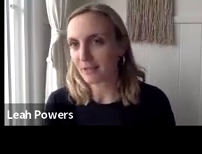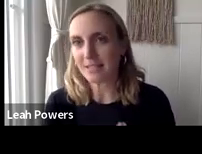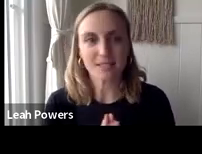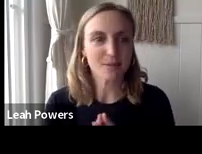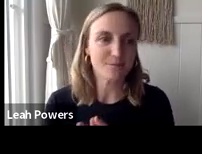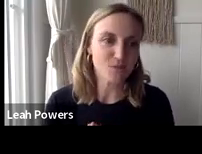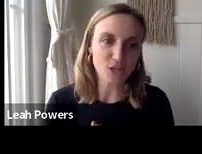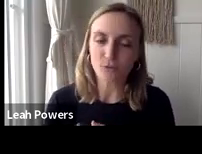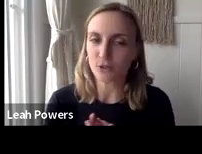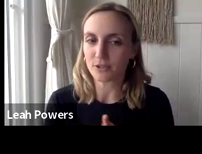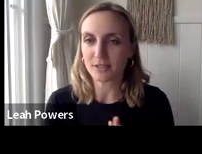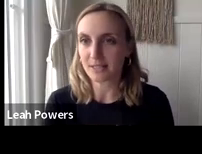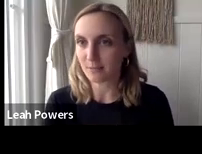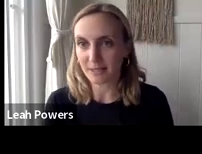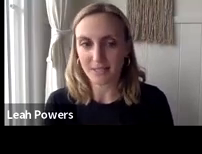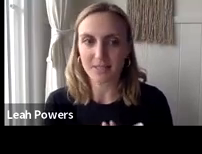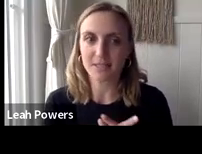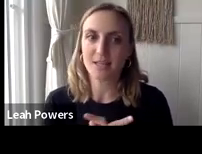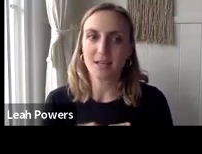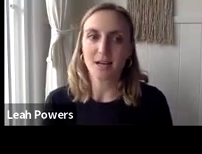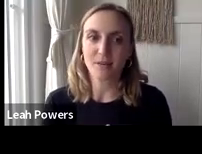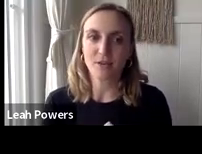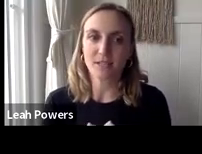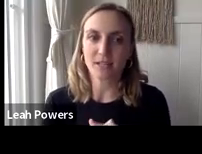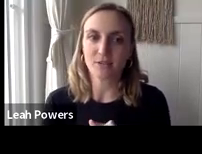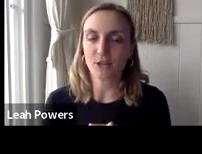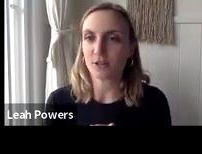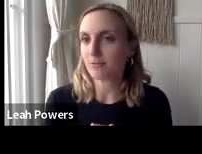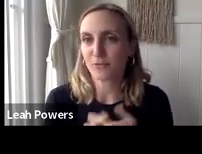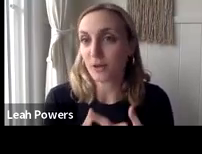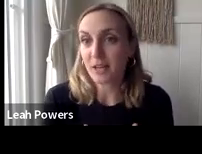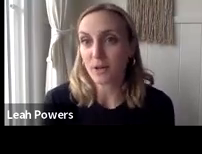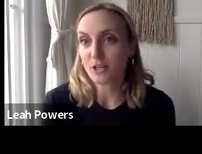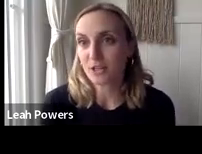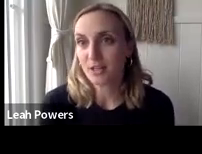Leah: racism, gender roles, disabilities in their second, third, fourth language.